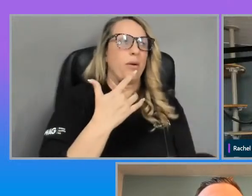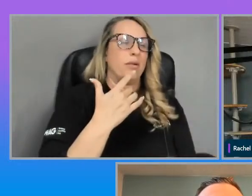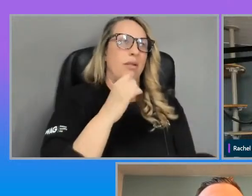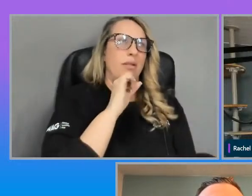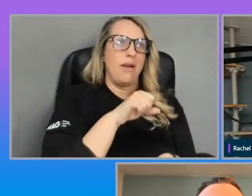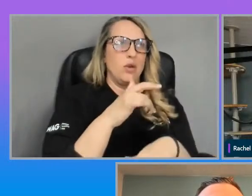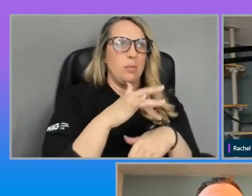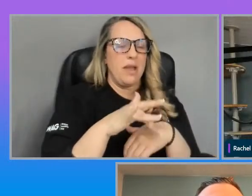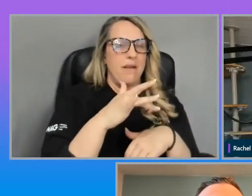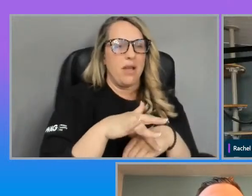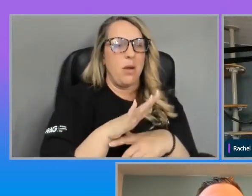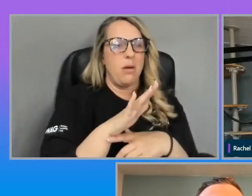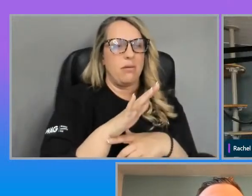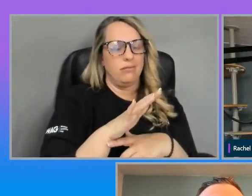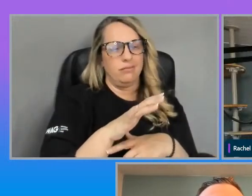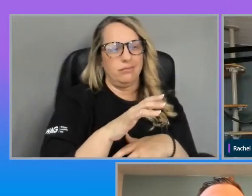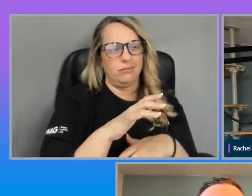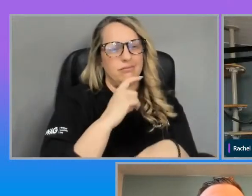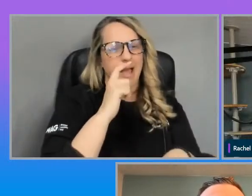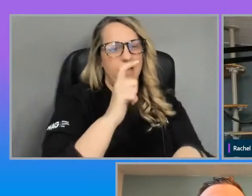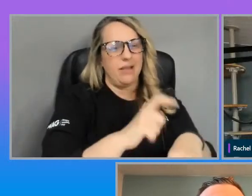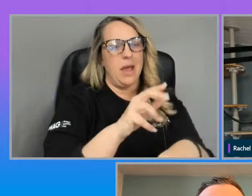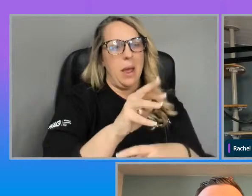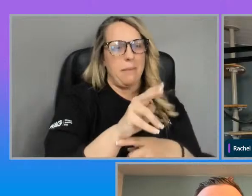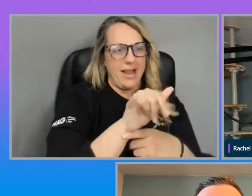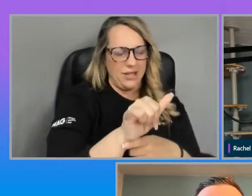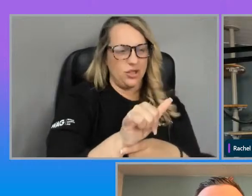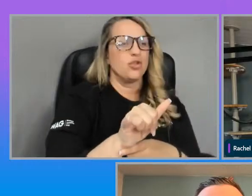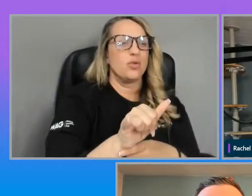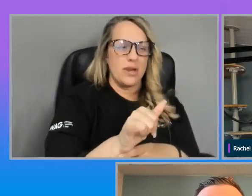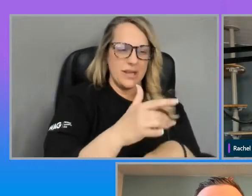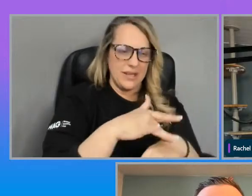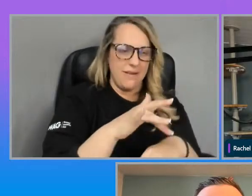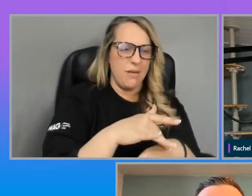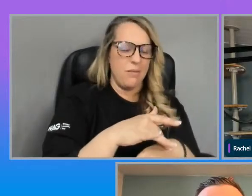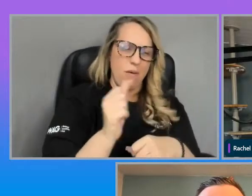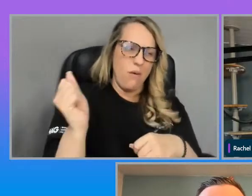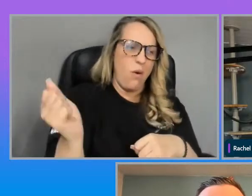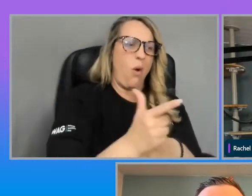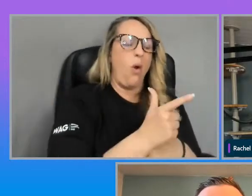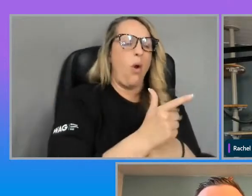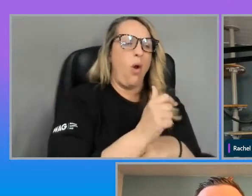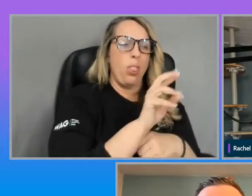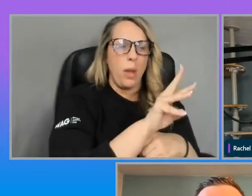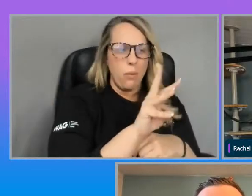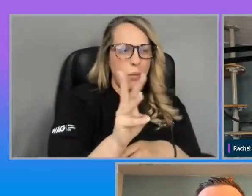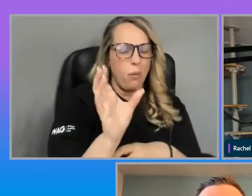be available by the time masonry is available across browser.